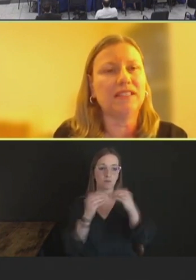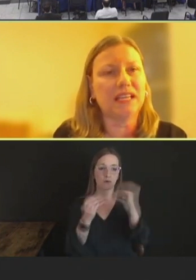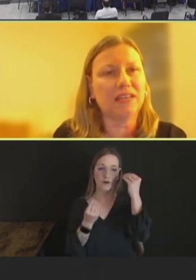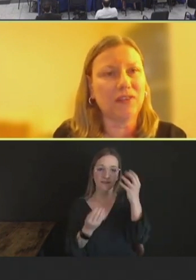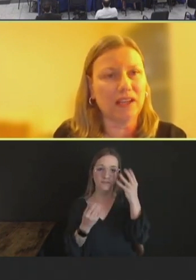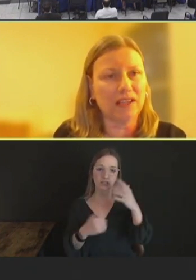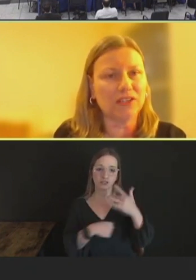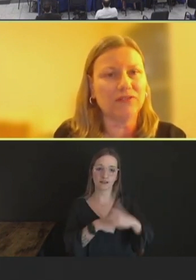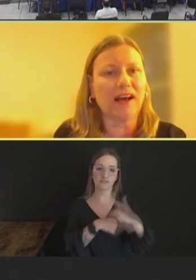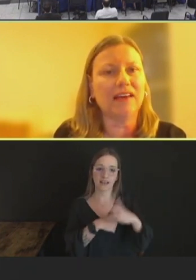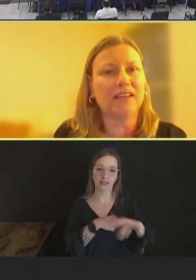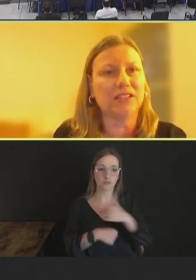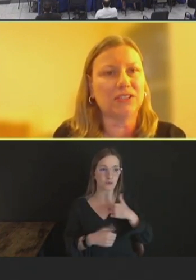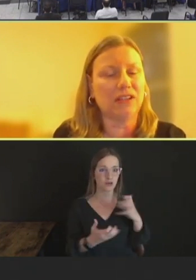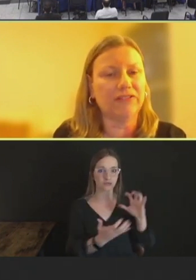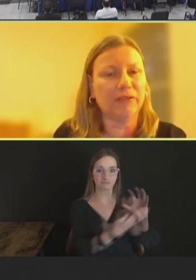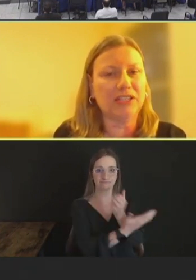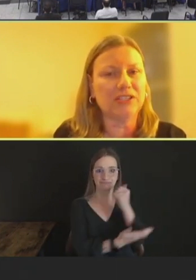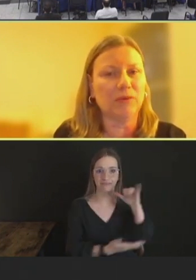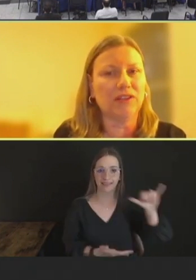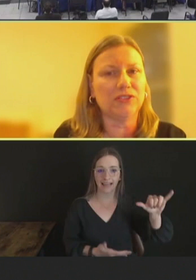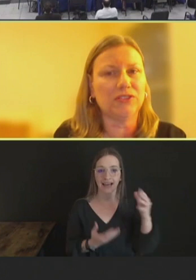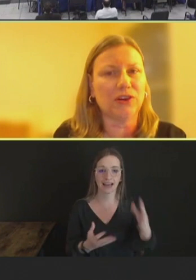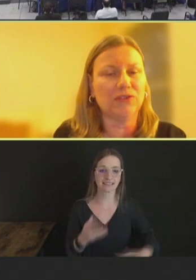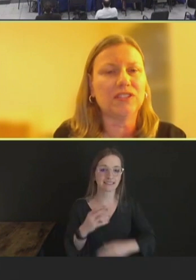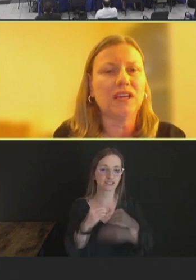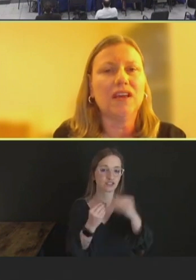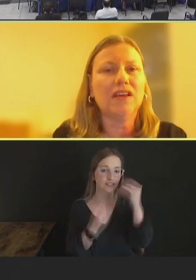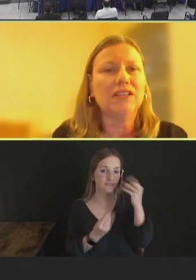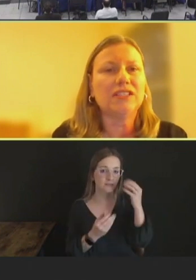So, we wanted to take advantage of that additional information with those codes.